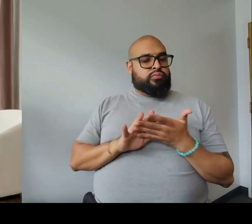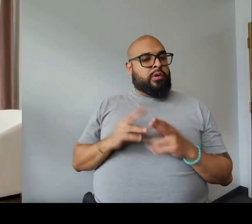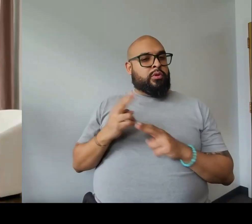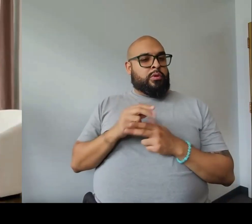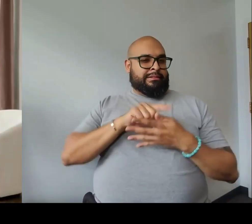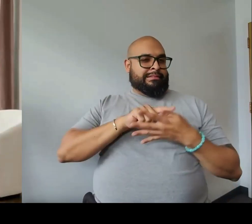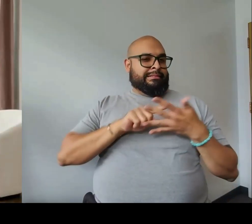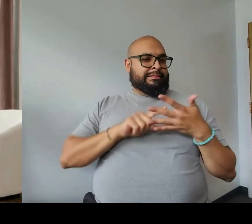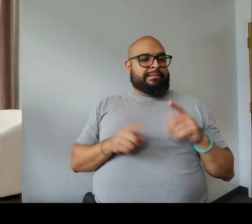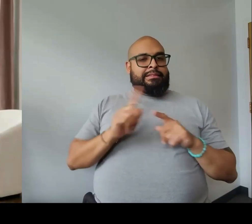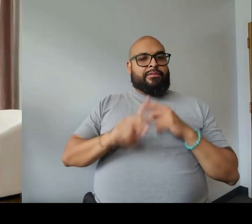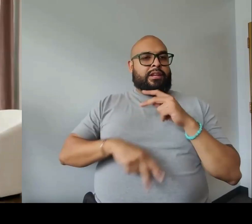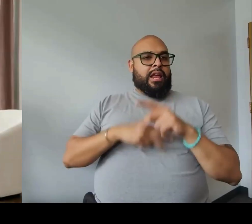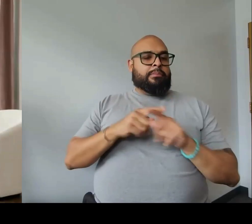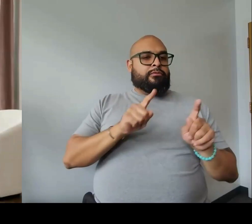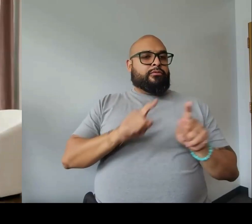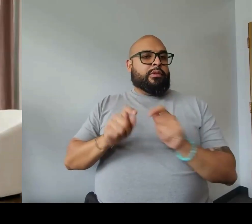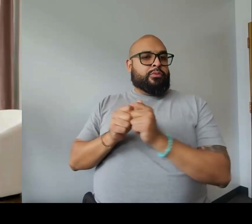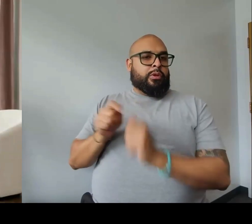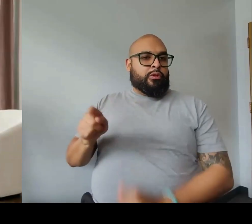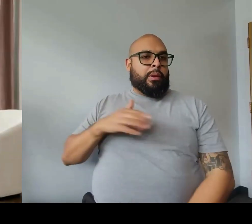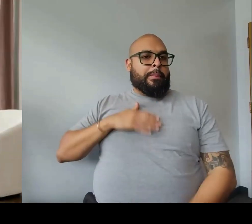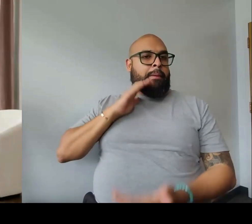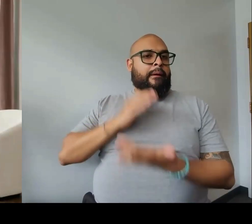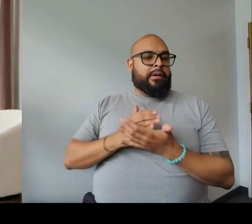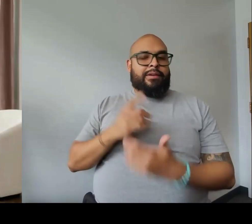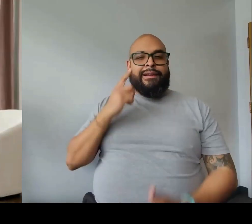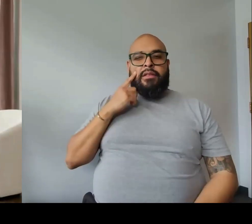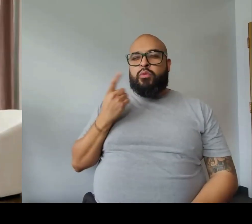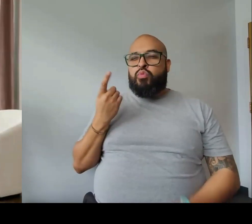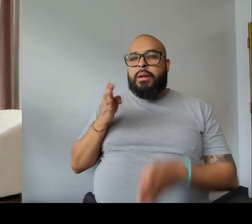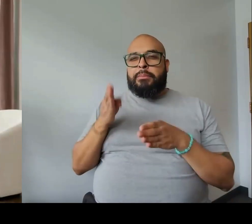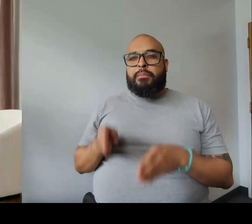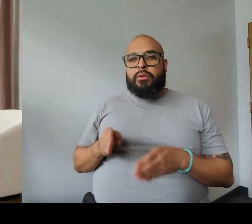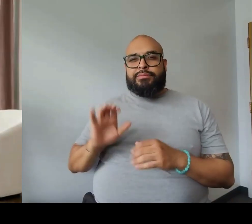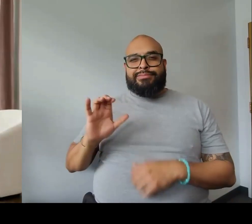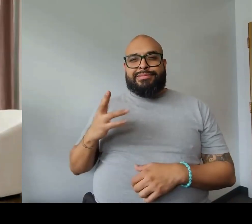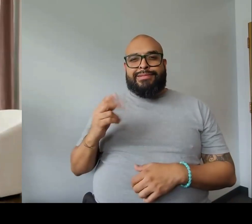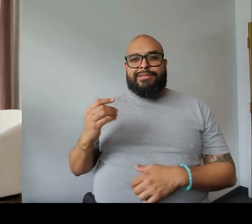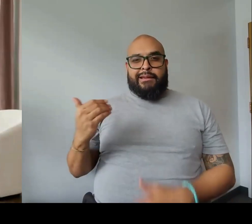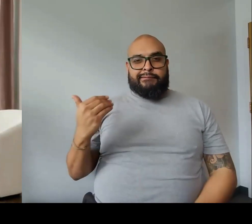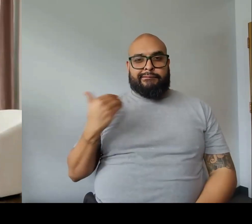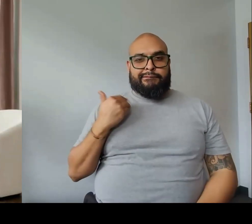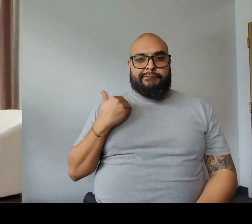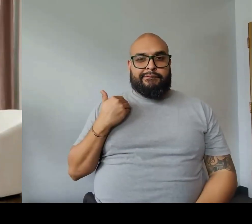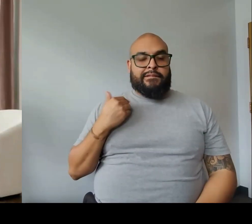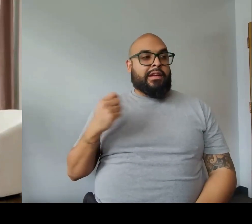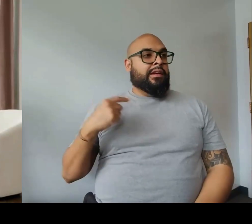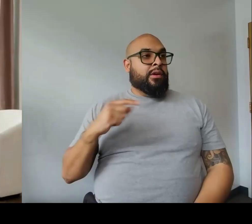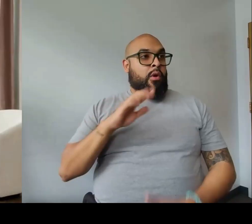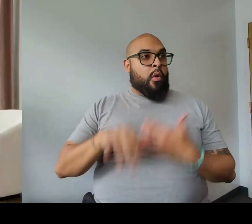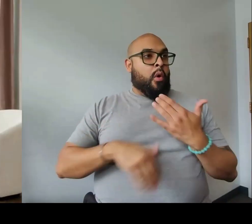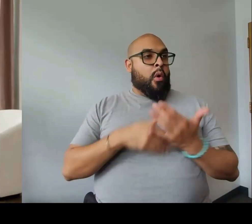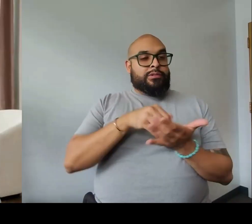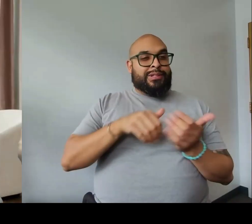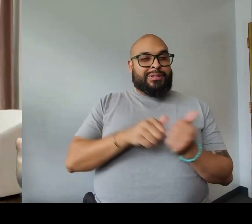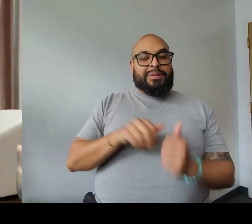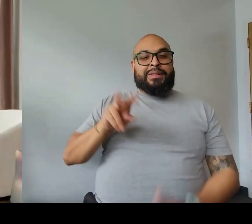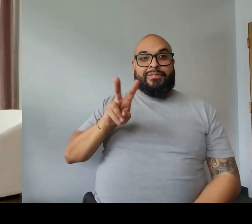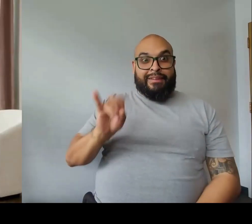And I think someone in the chat reminded us that all kids with VI are different, just like any, all people.